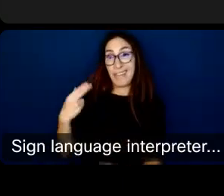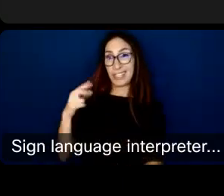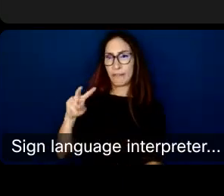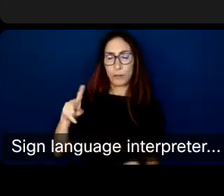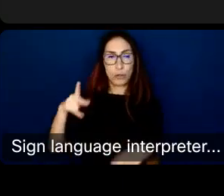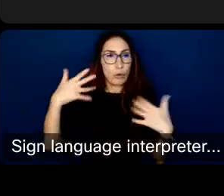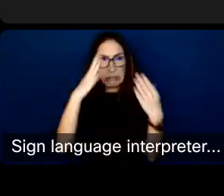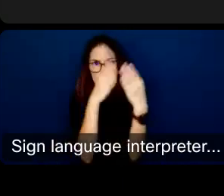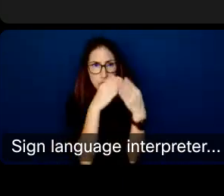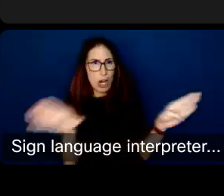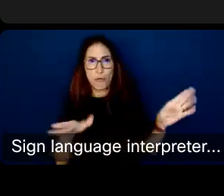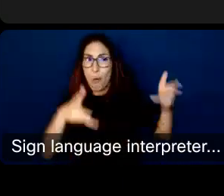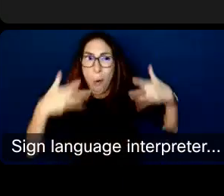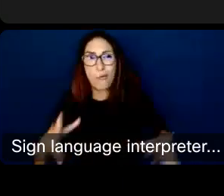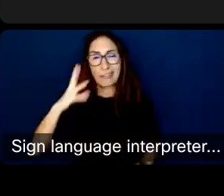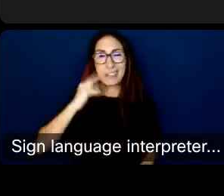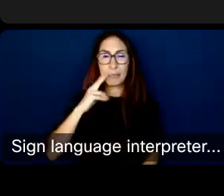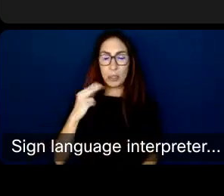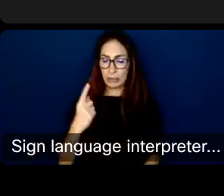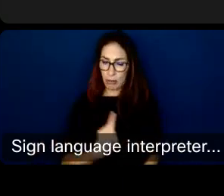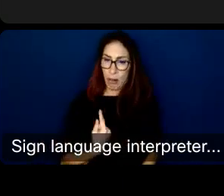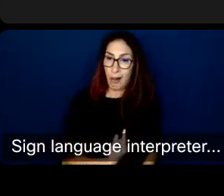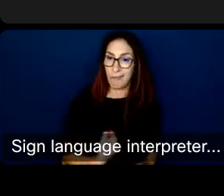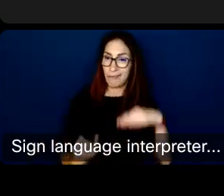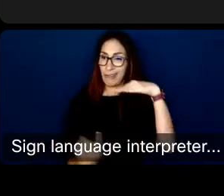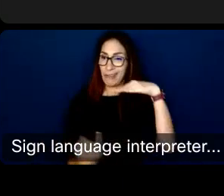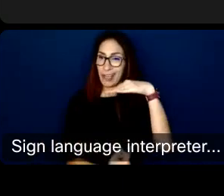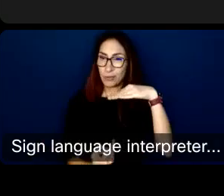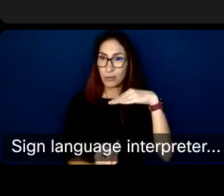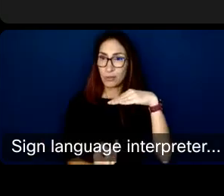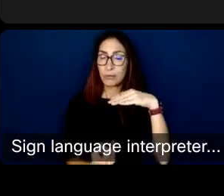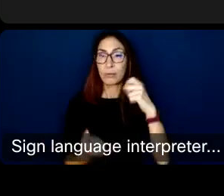loneliness. Many of them lost hundreds of friends at the